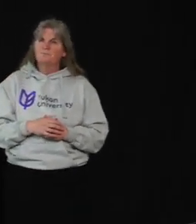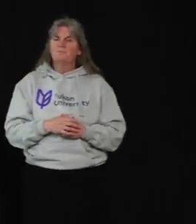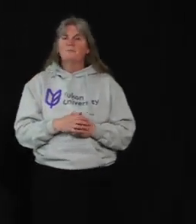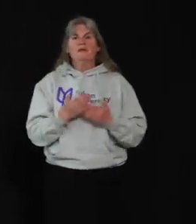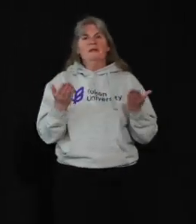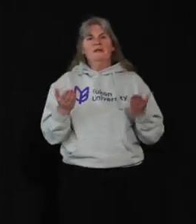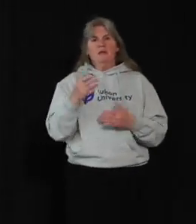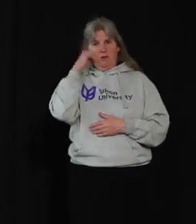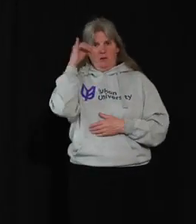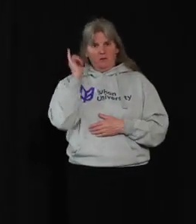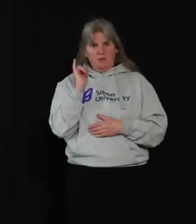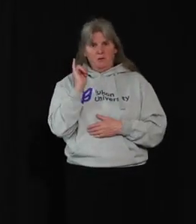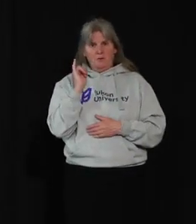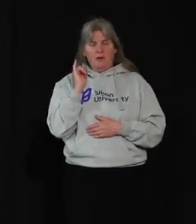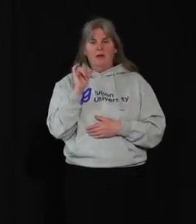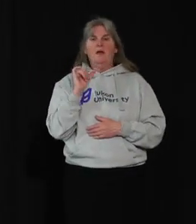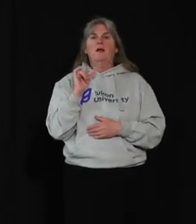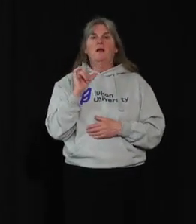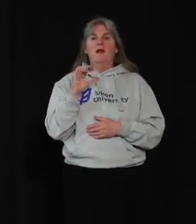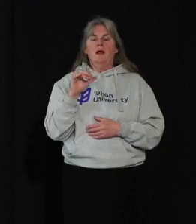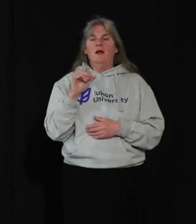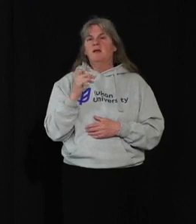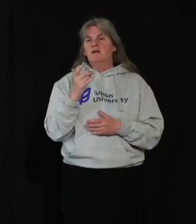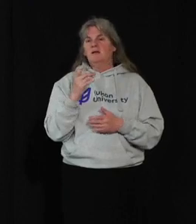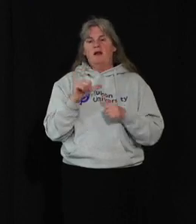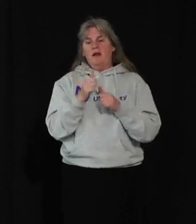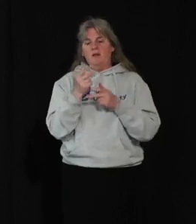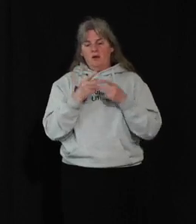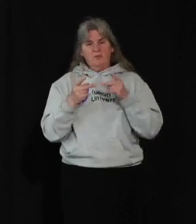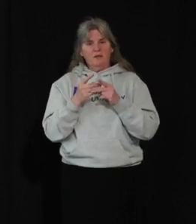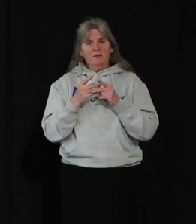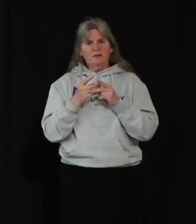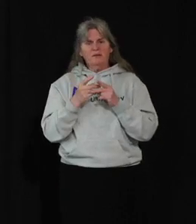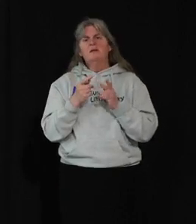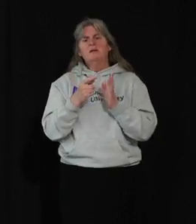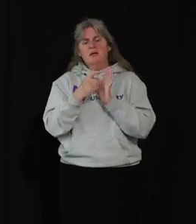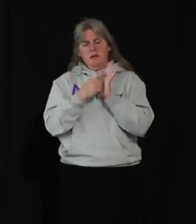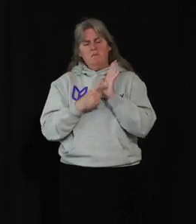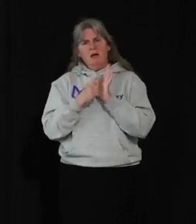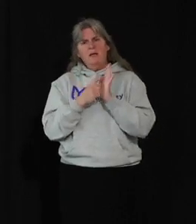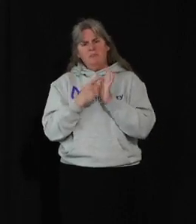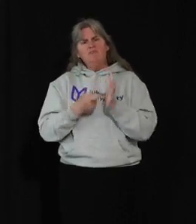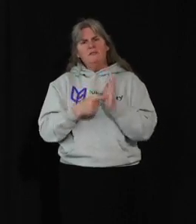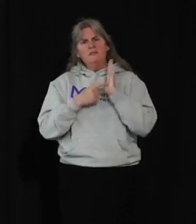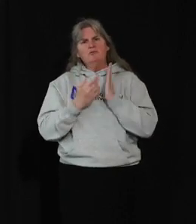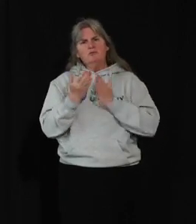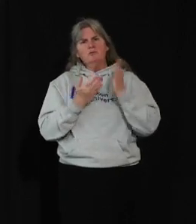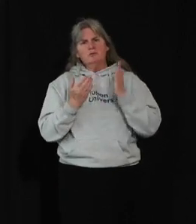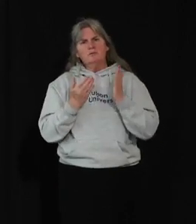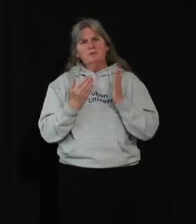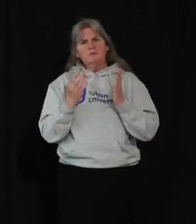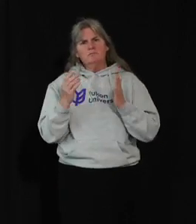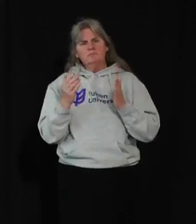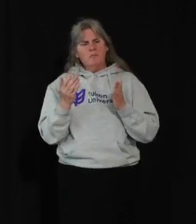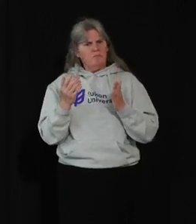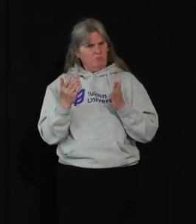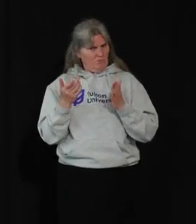Again, in Yukon and in our neighbouring jurisdictions, mining has always been an essential service.